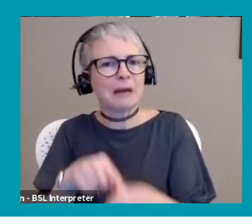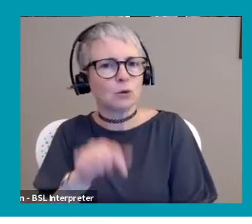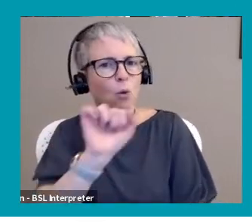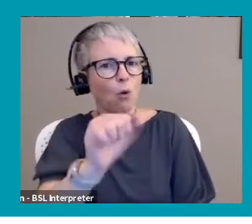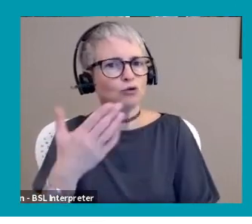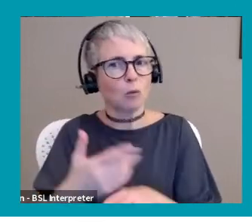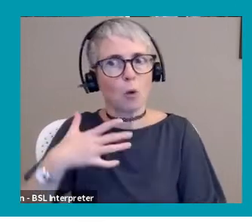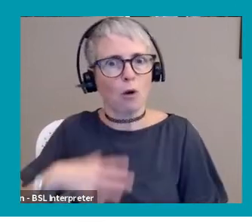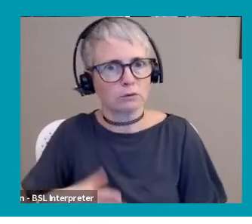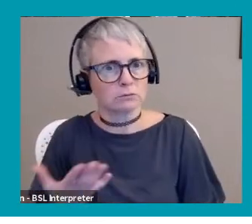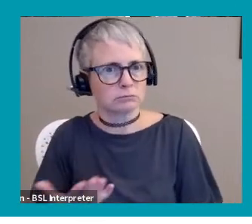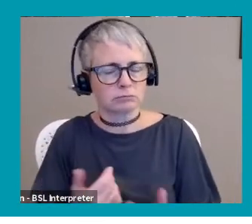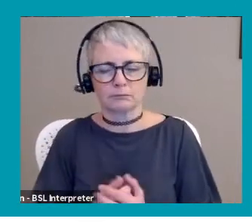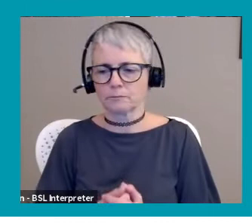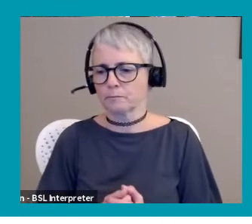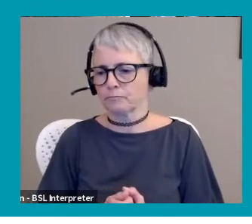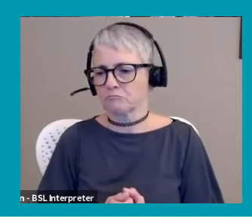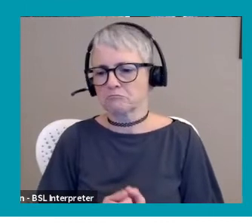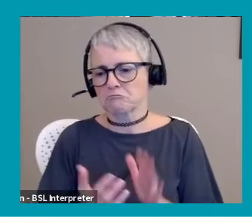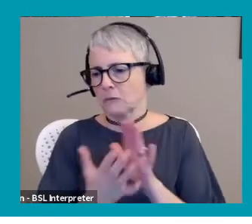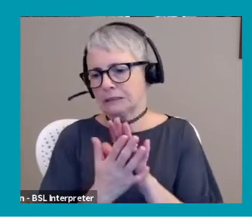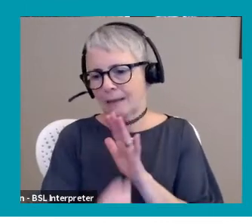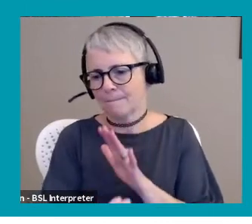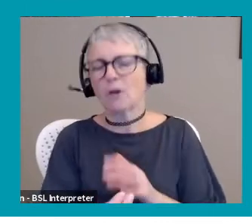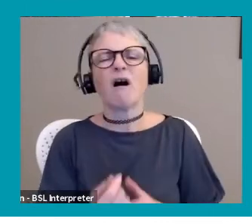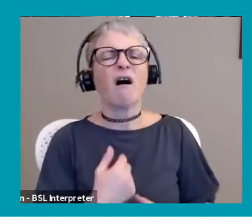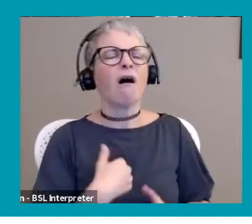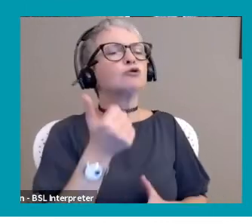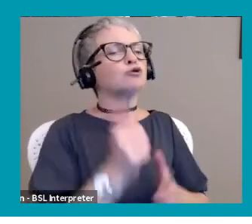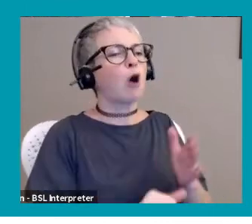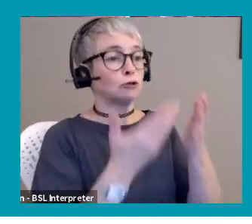Maybe one of your strategies is to use a generalist jobsite but then you